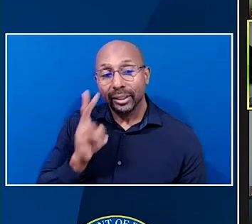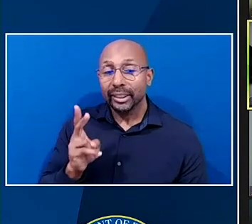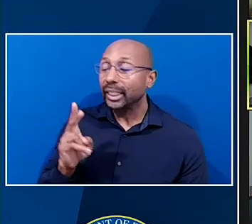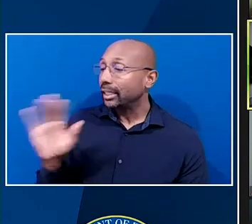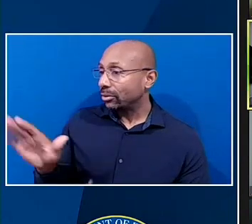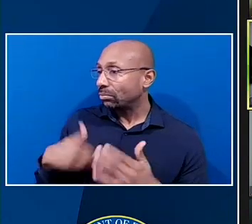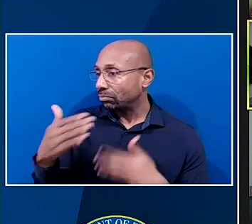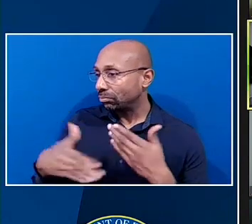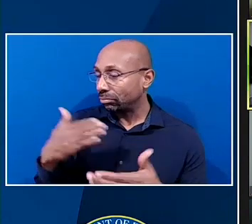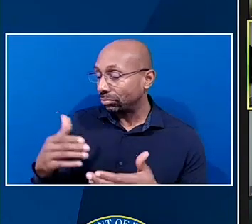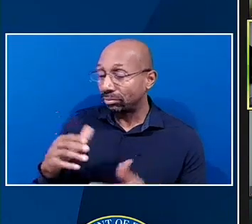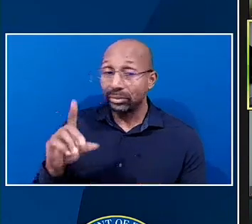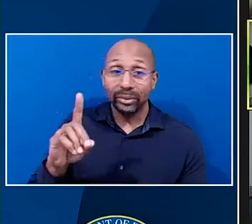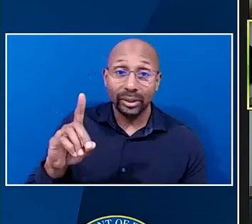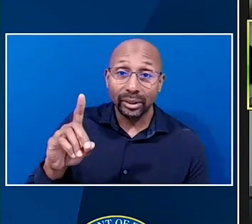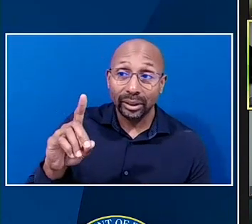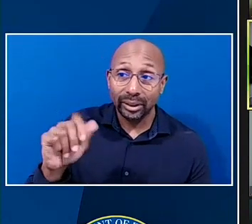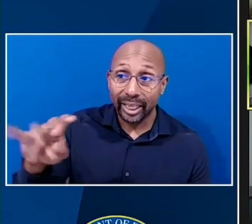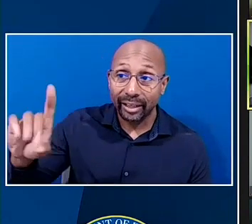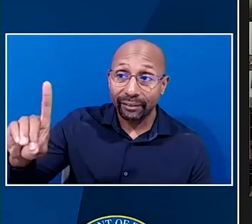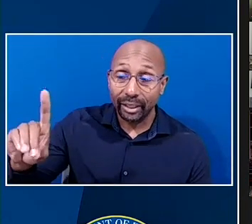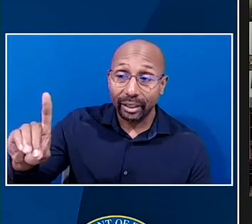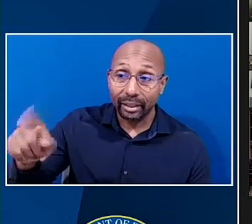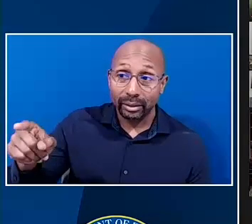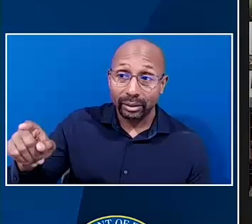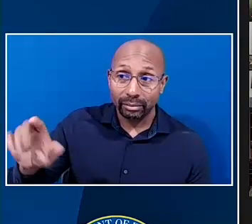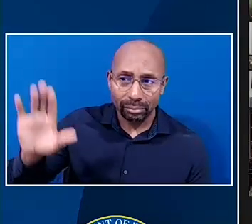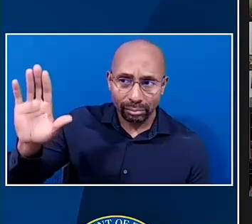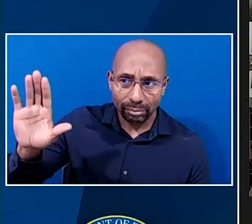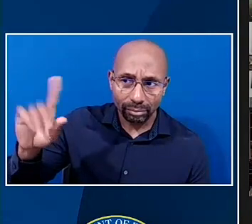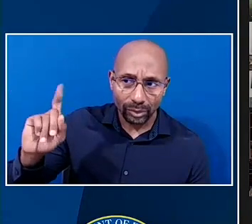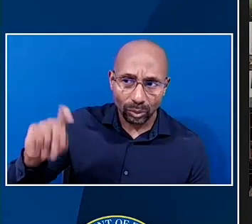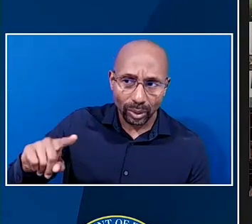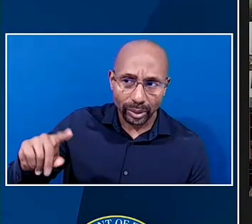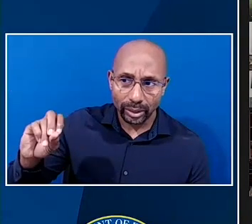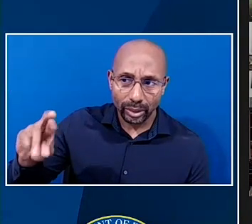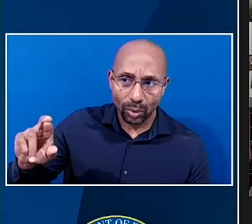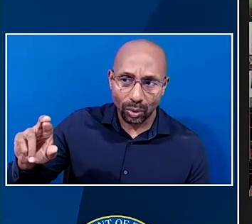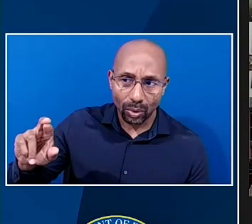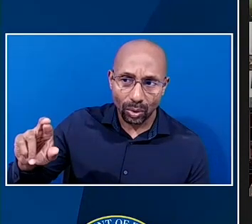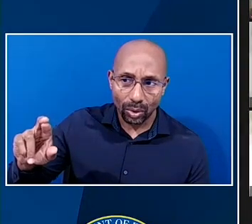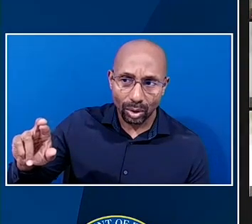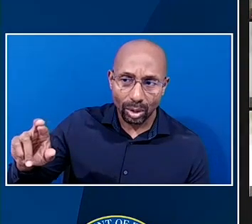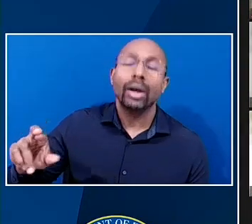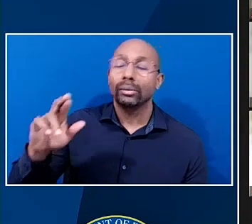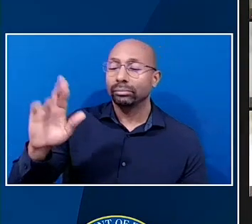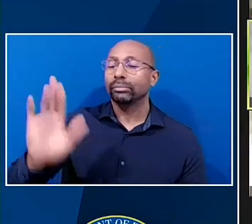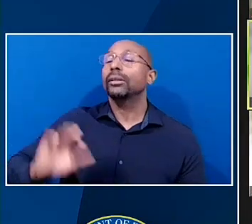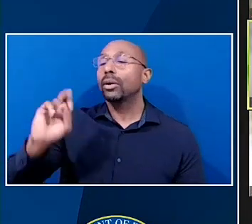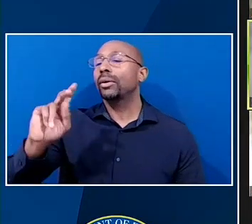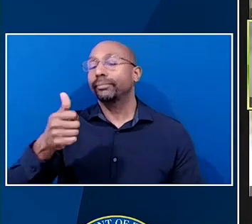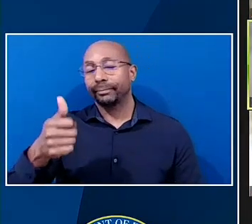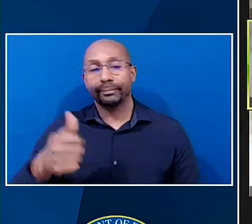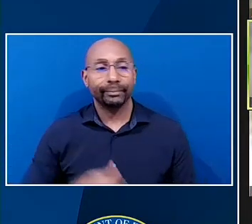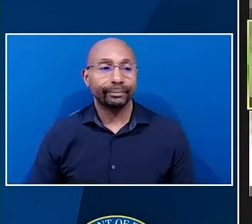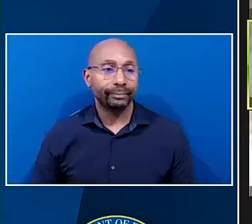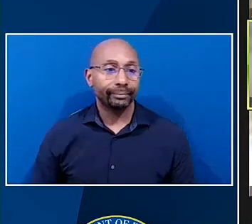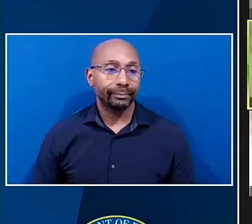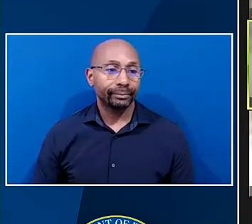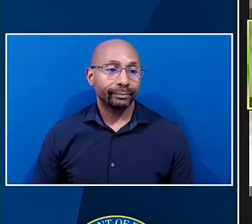David, do you have your hand up with a question or just still from. Okay, great. Thanks. I think we should be good.